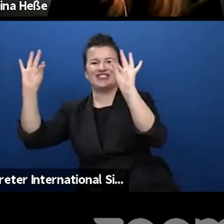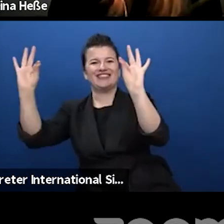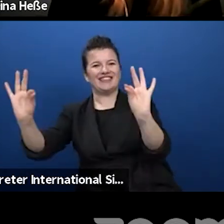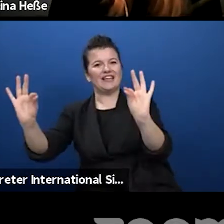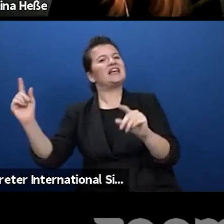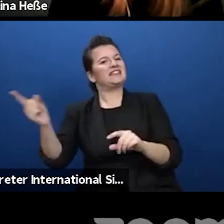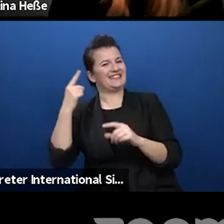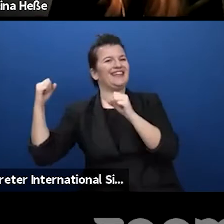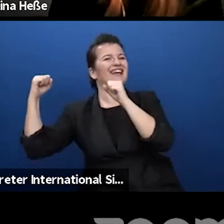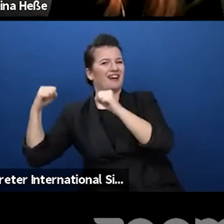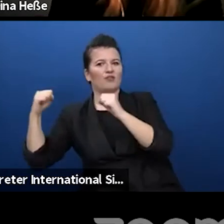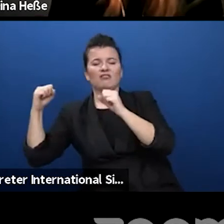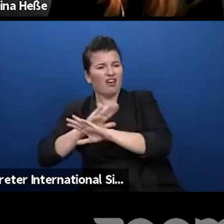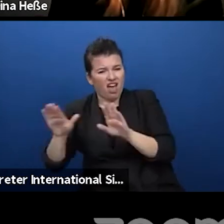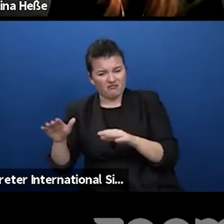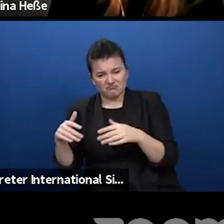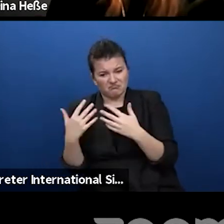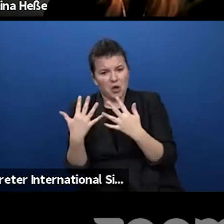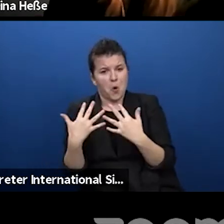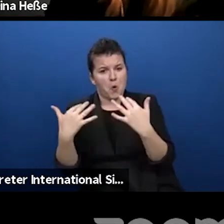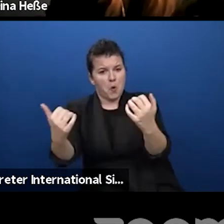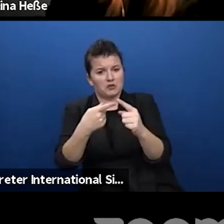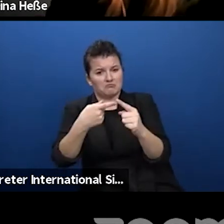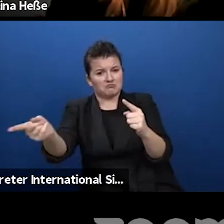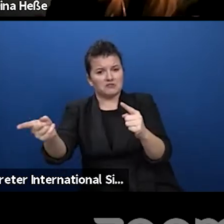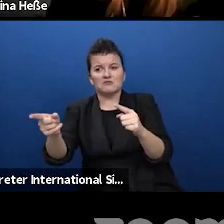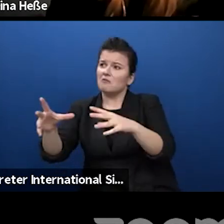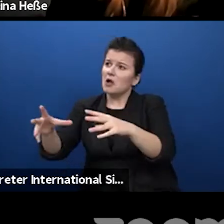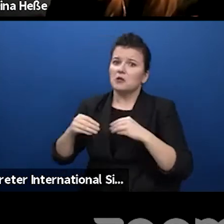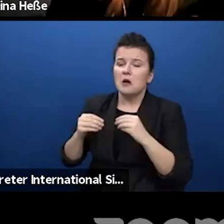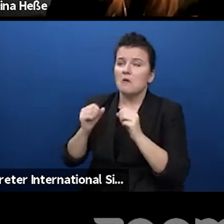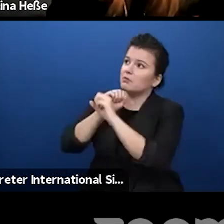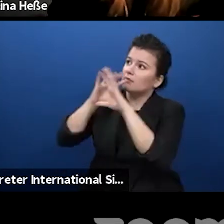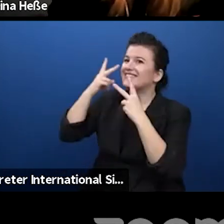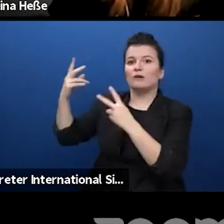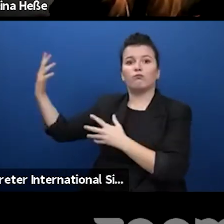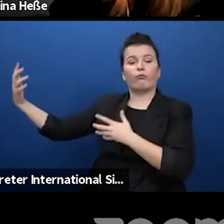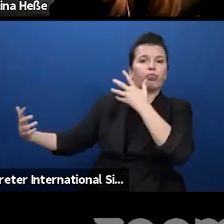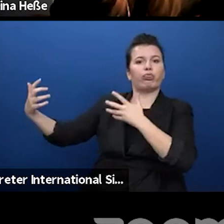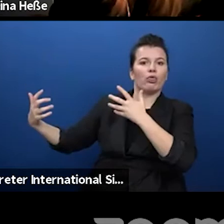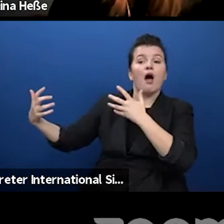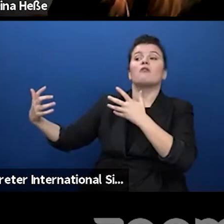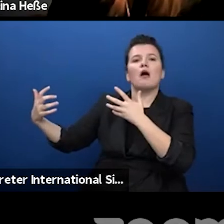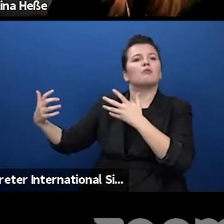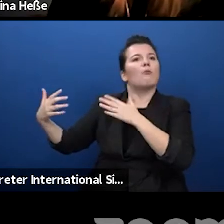So I think that sometimes what it means is that we can't refine our messages and sort of